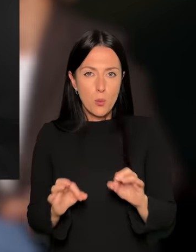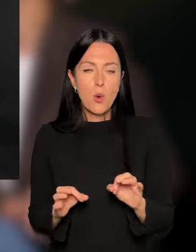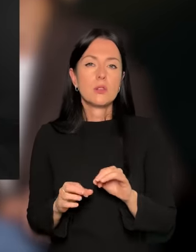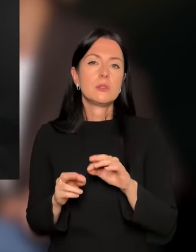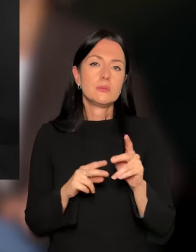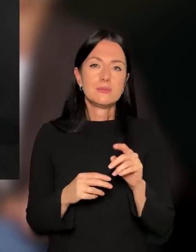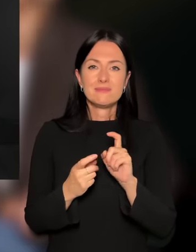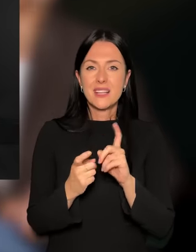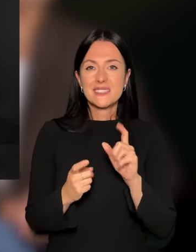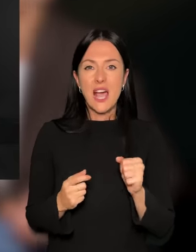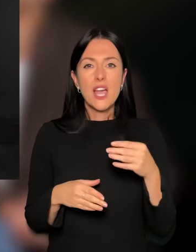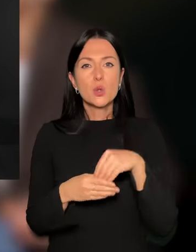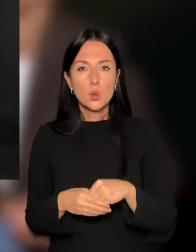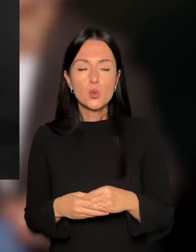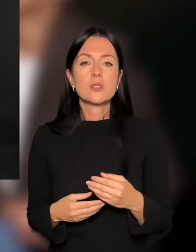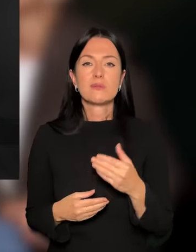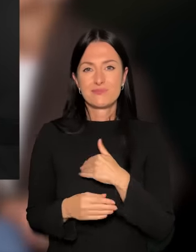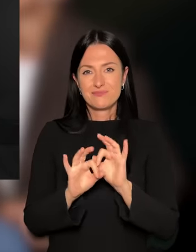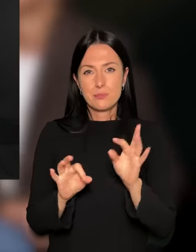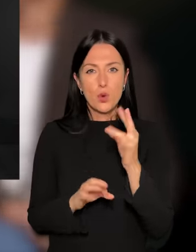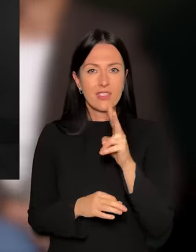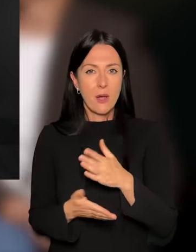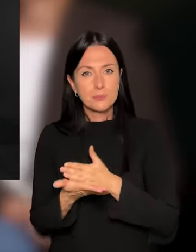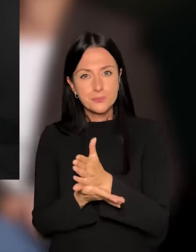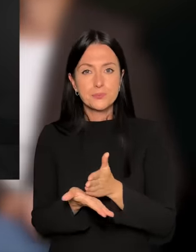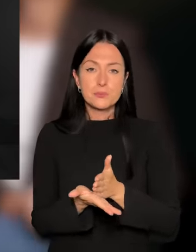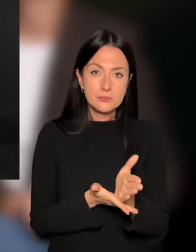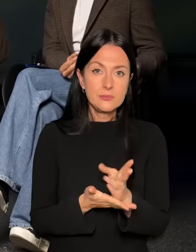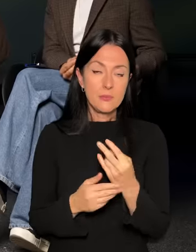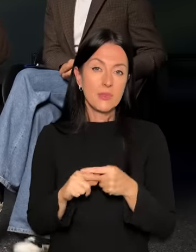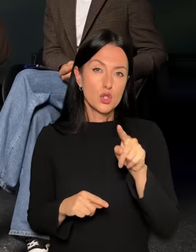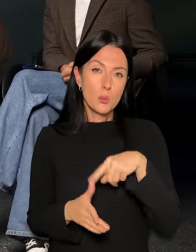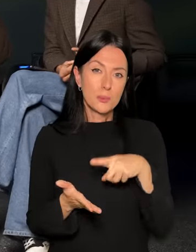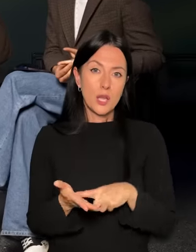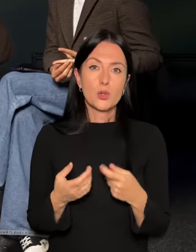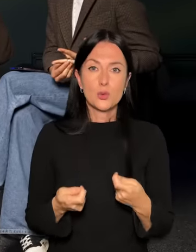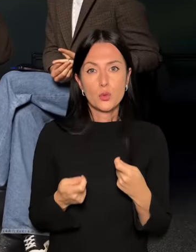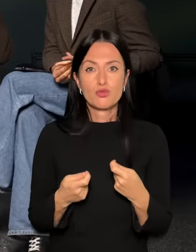Could you tell us a bit about your two paths? And we talked a bit about this issue.